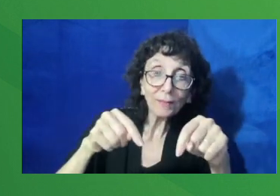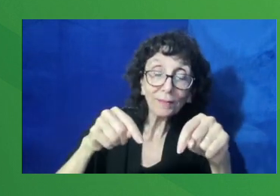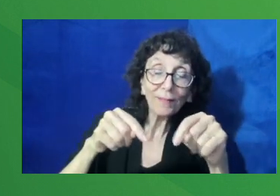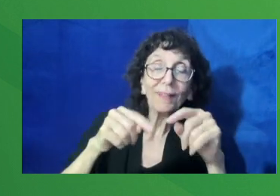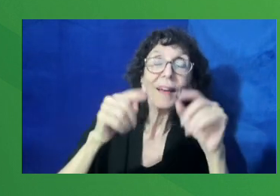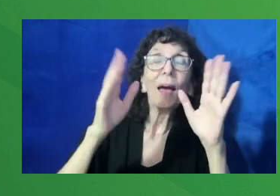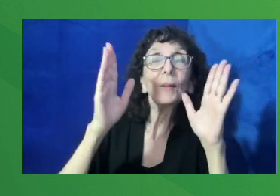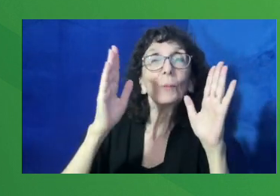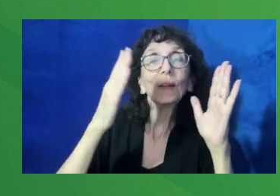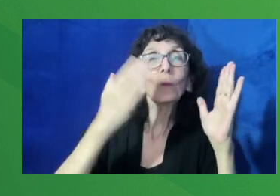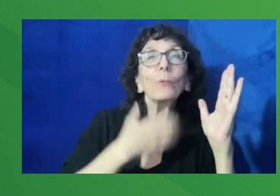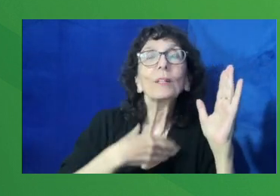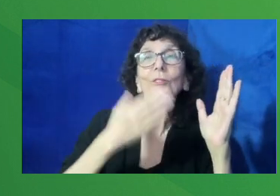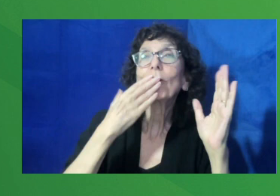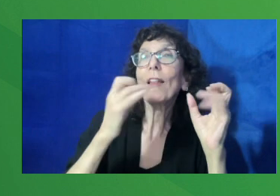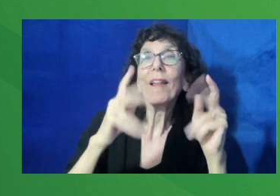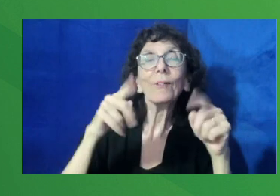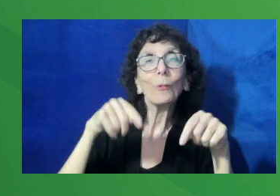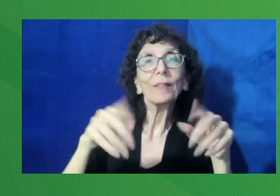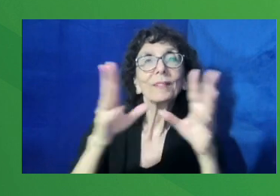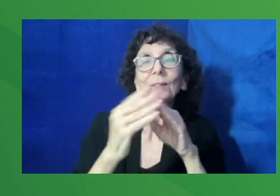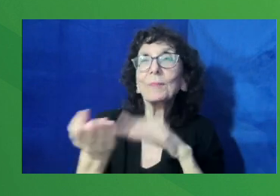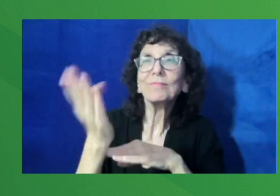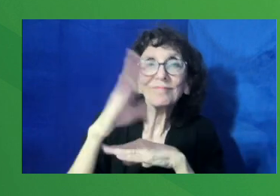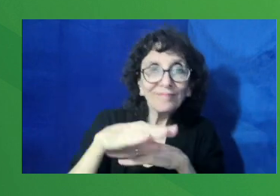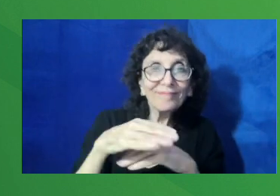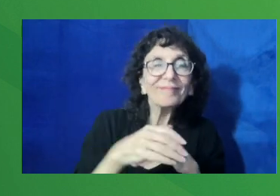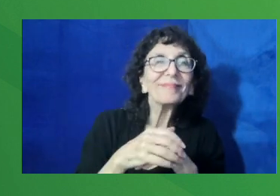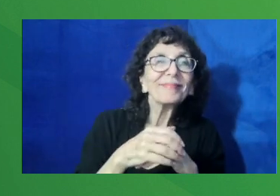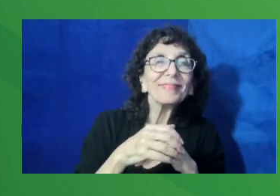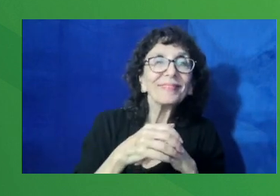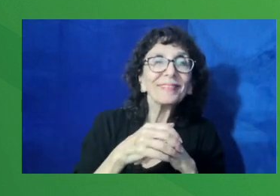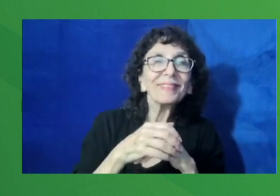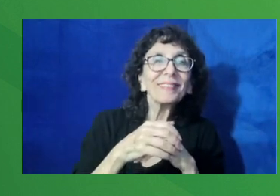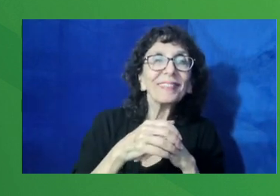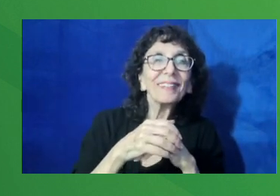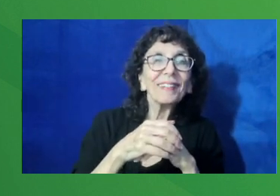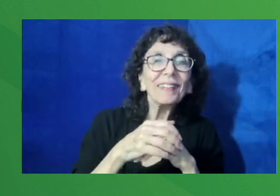you the best with the rest of the summit today. Unfortunately, we don't have time for questions